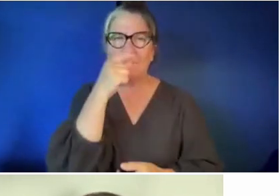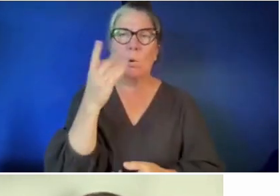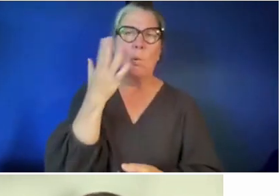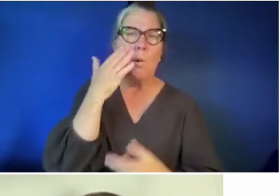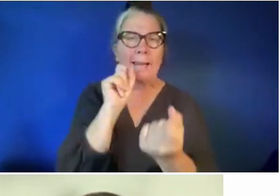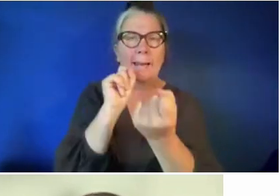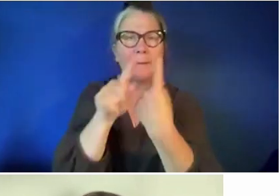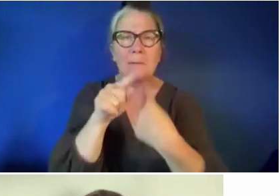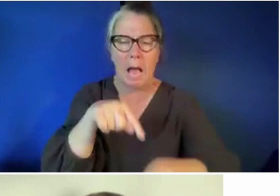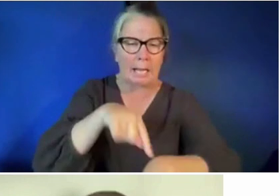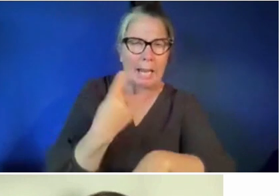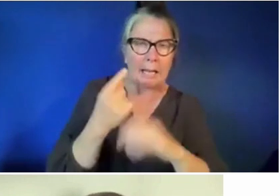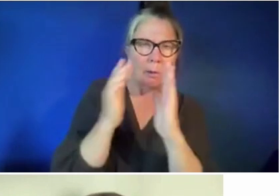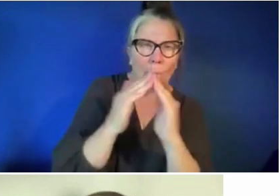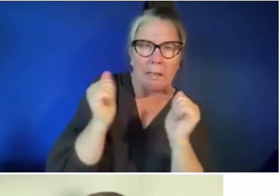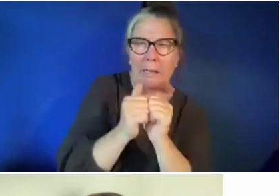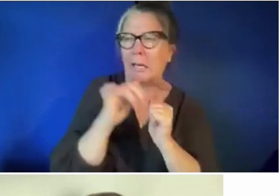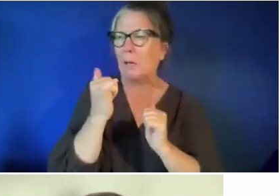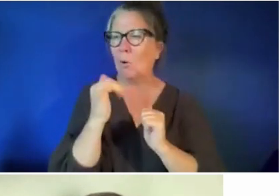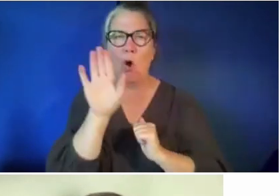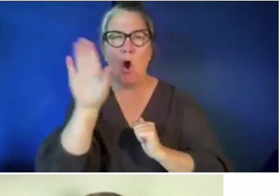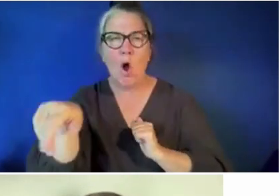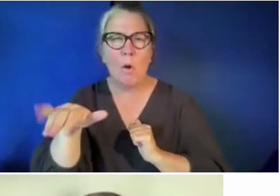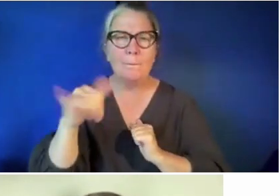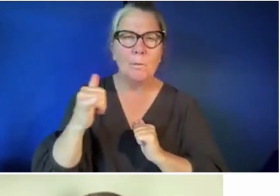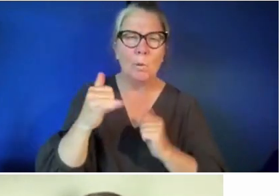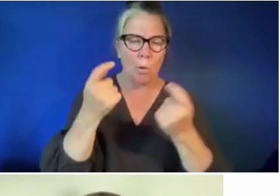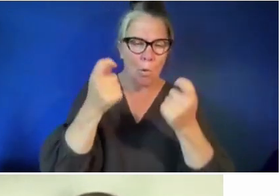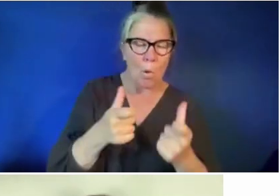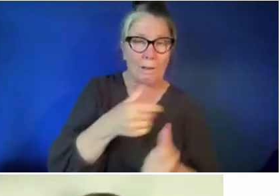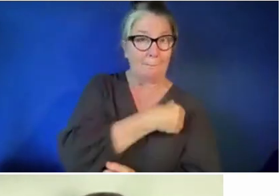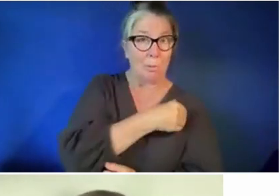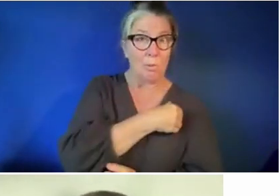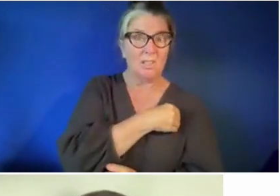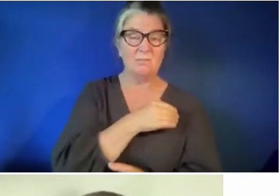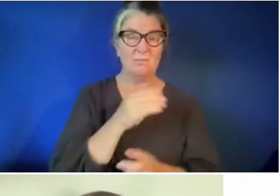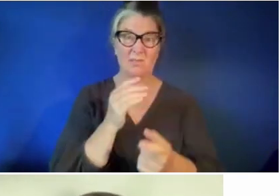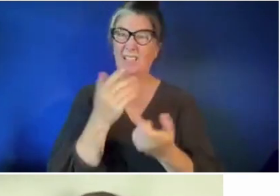Something that's really easy to do on Outlook is to batch send your emails for Monday morning.